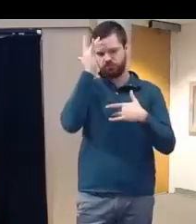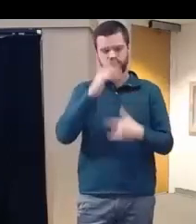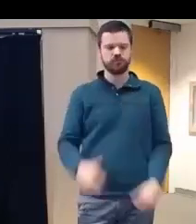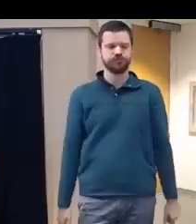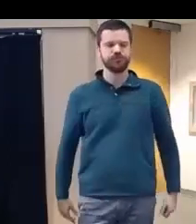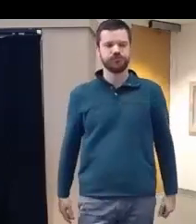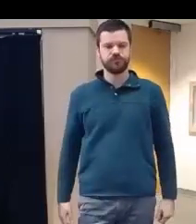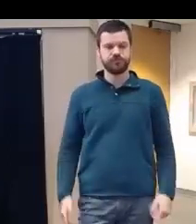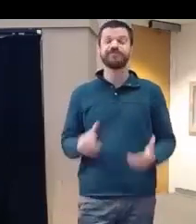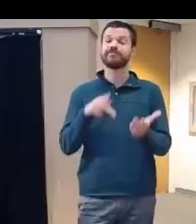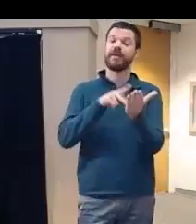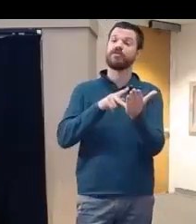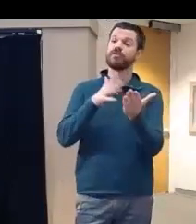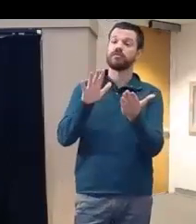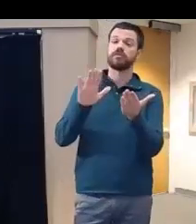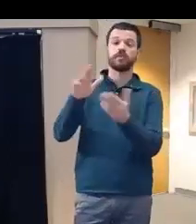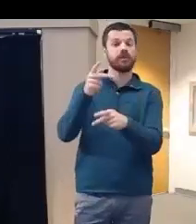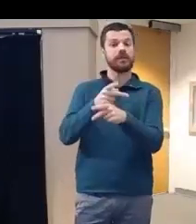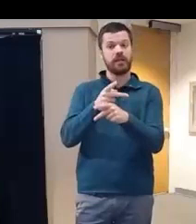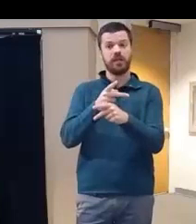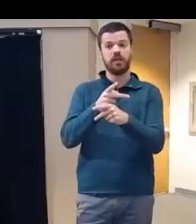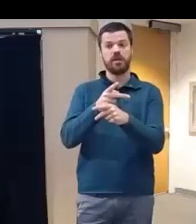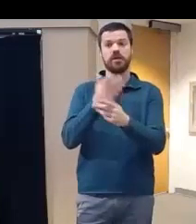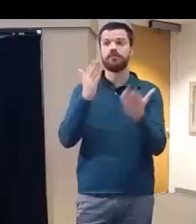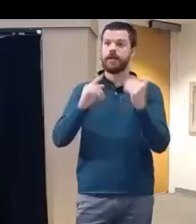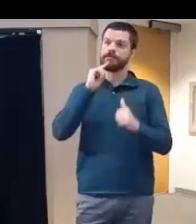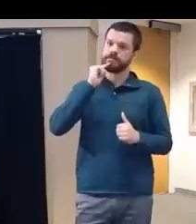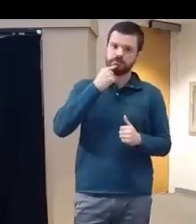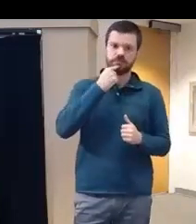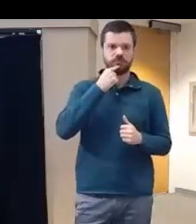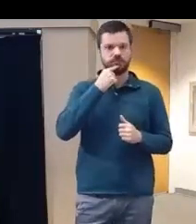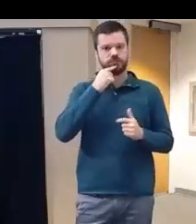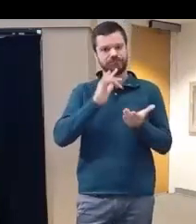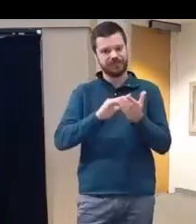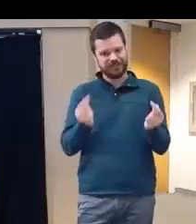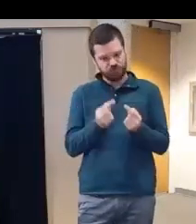care of patients who are in the throes of acute medical issues and in medical settings